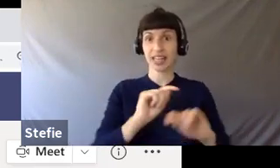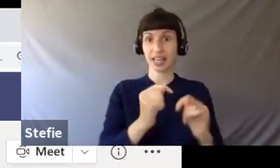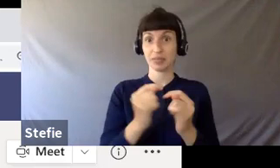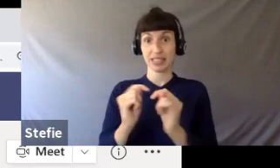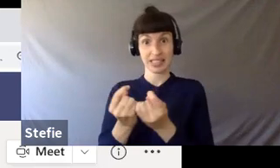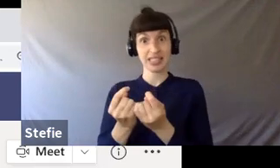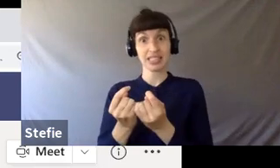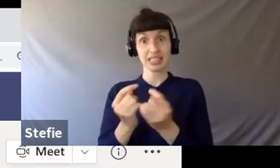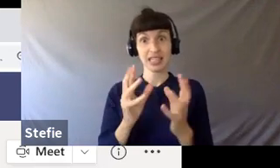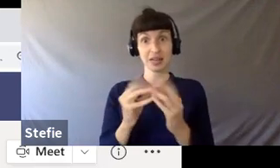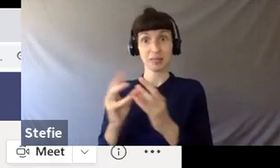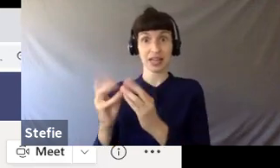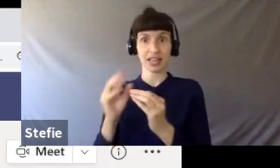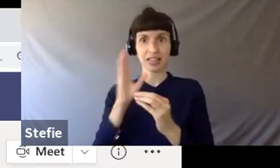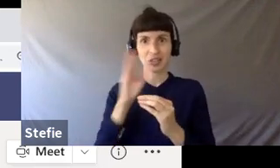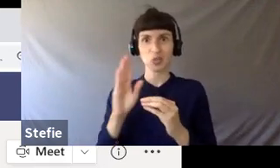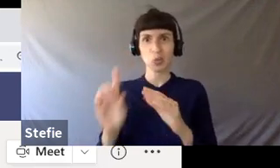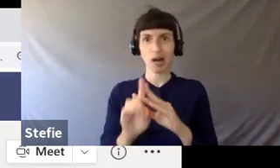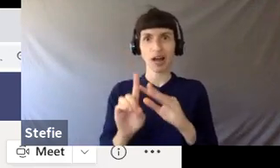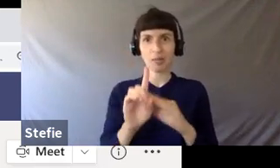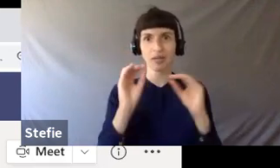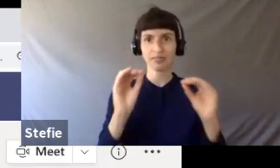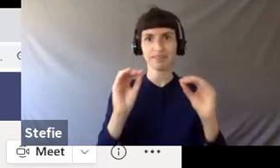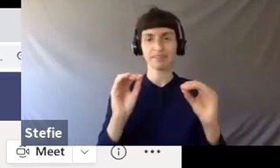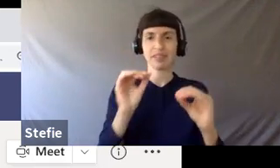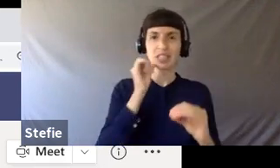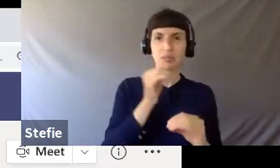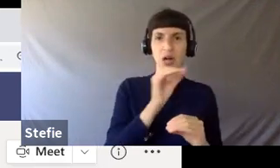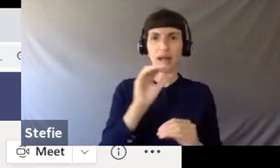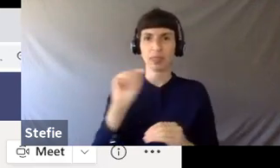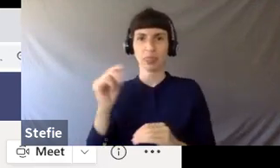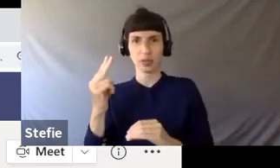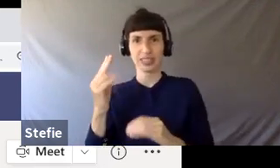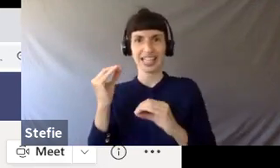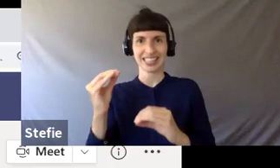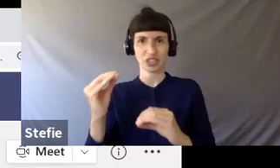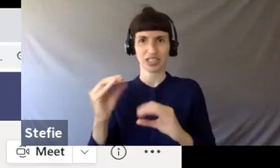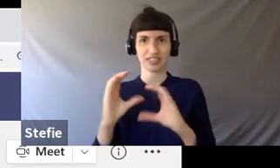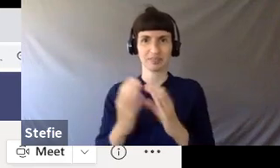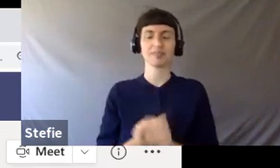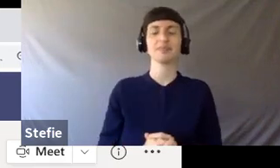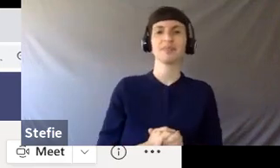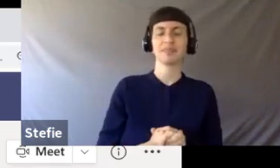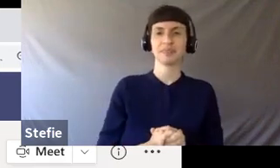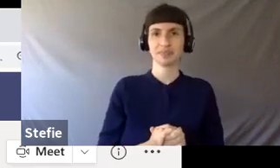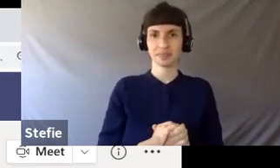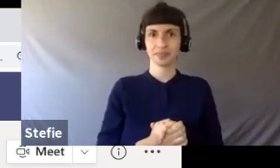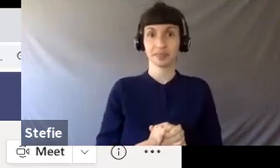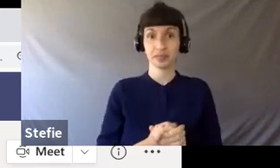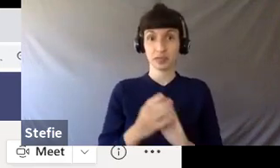I want to do a bit of research, making sure this is private or not private. There's things people are excited about for day 2 and 3.